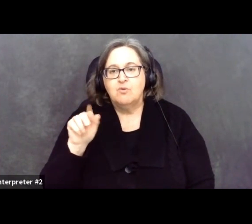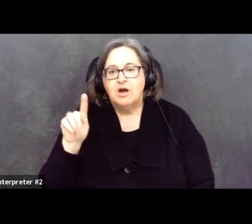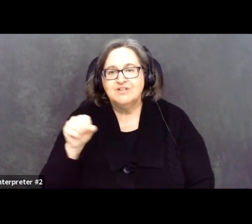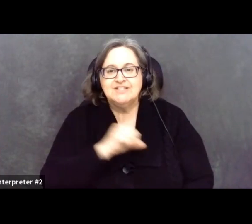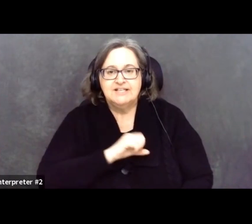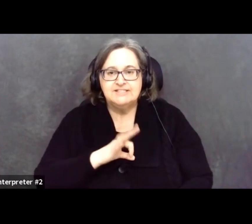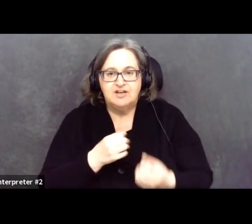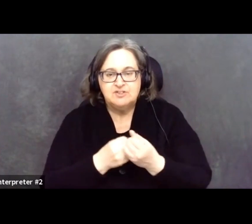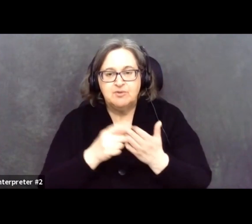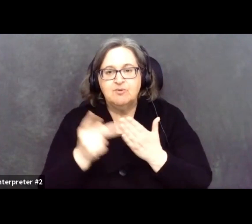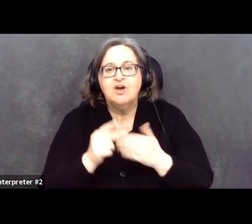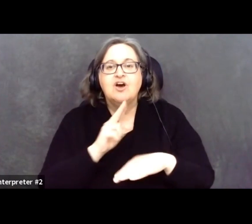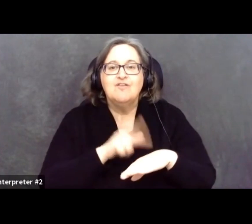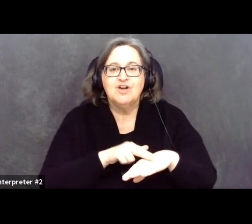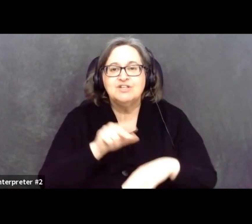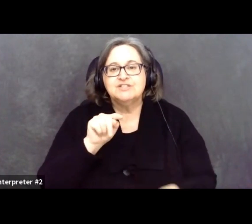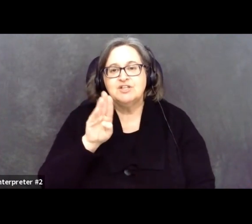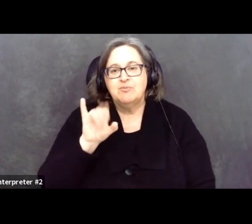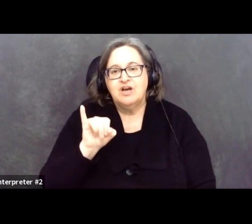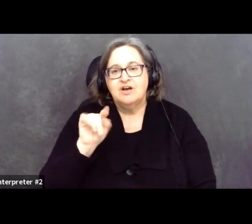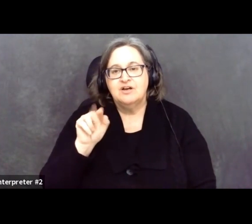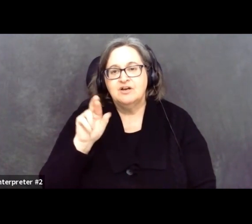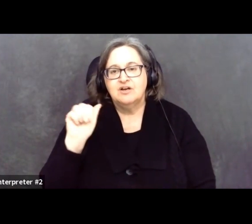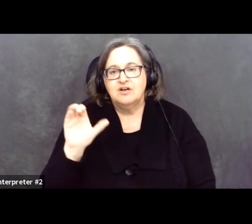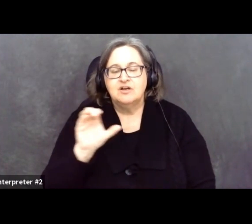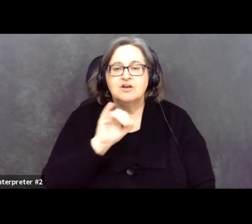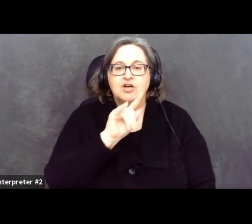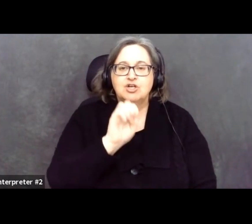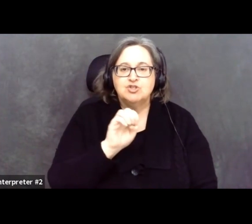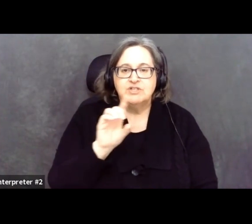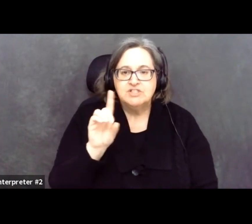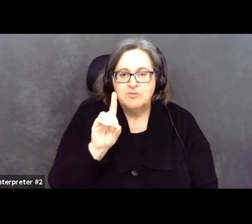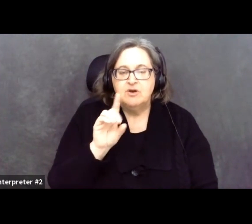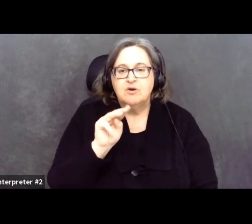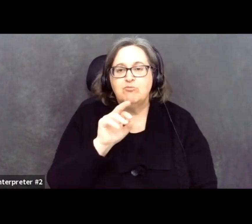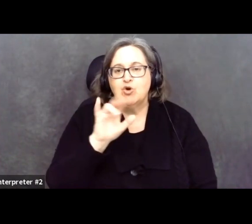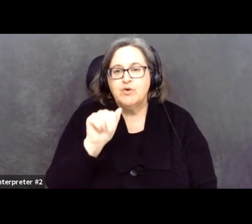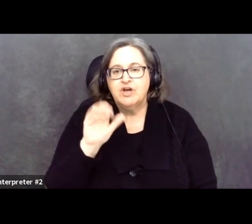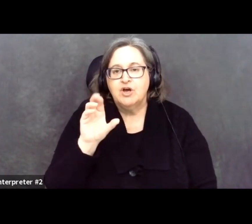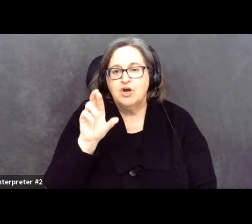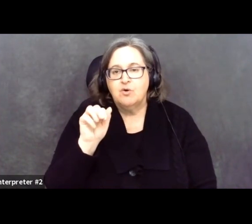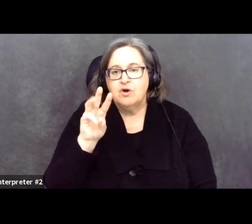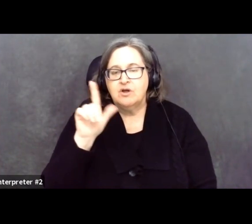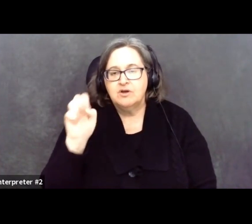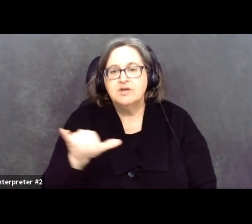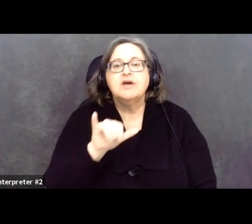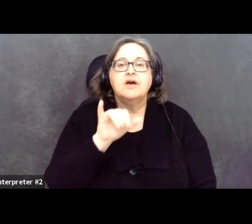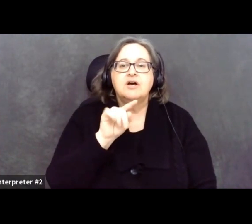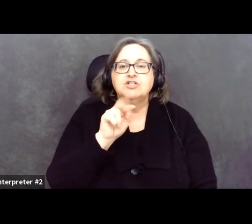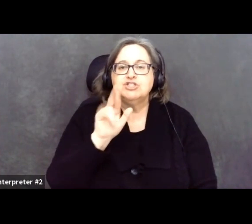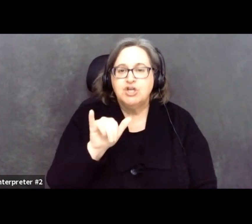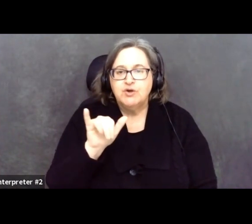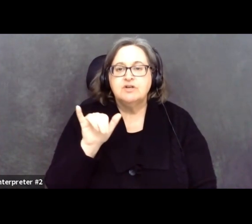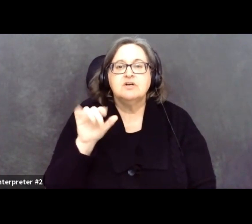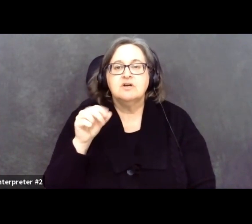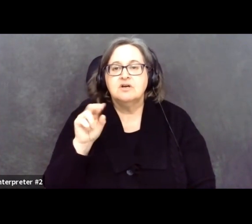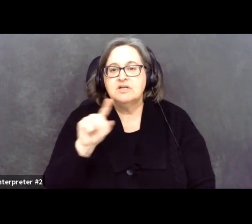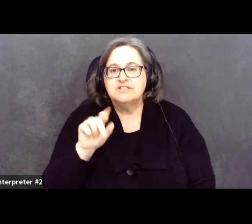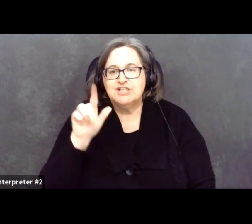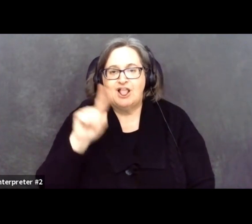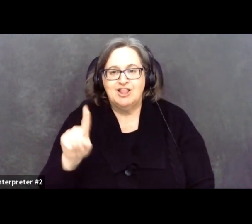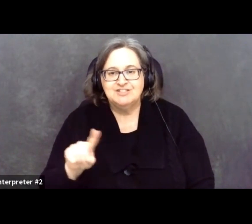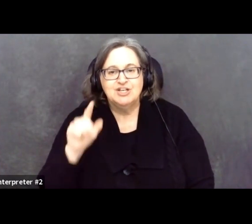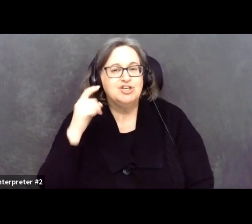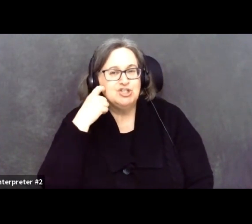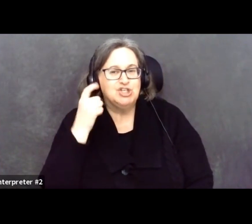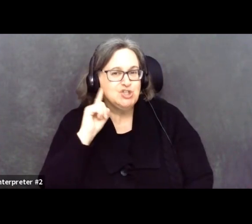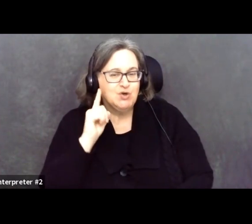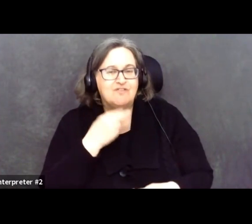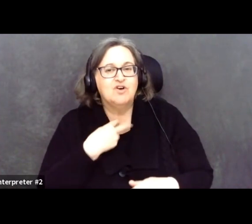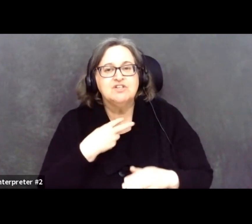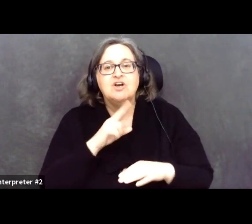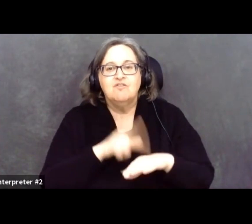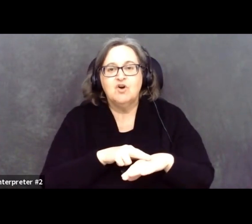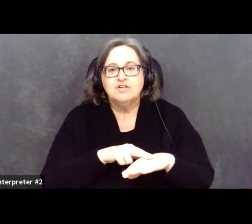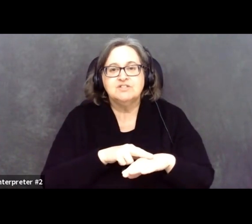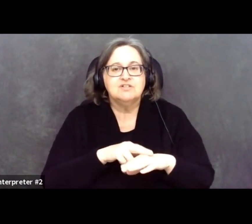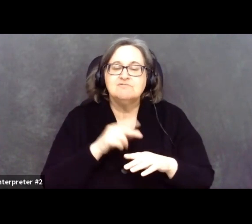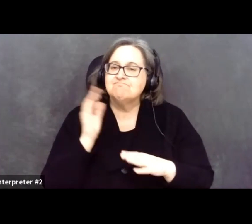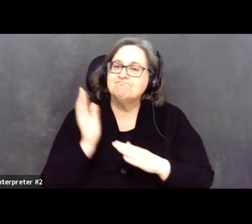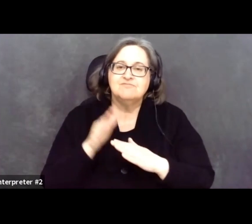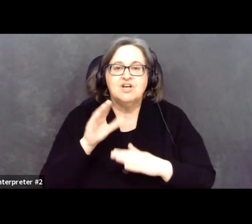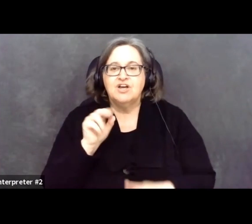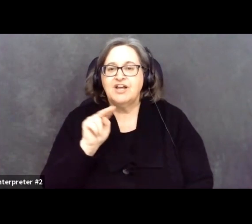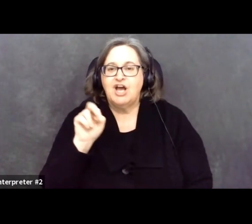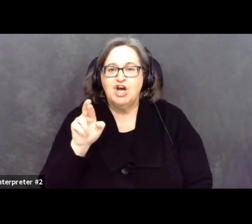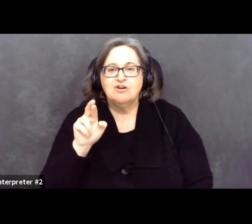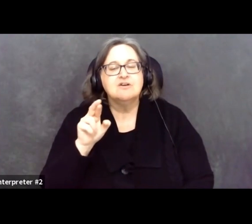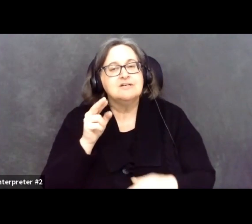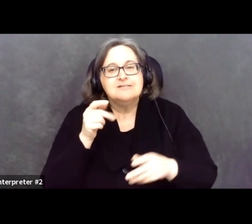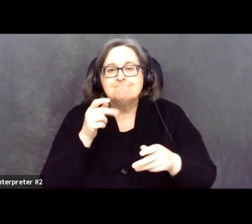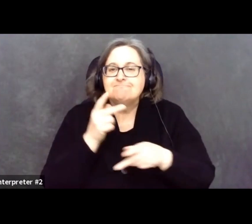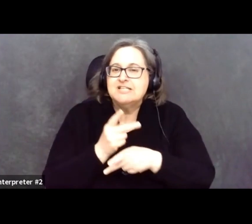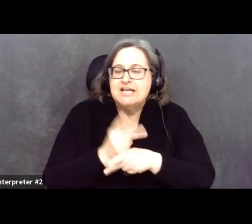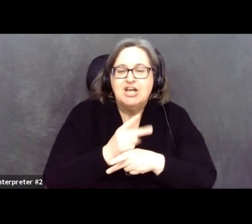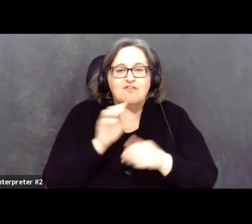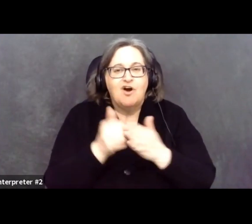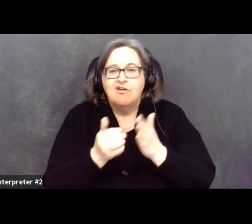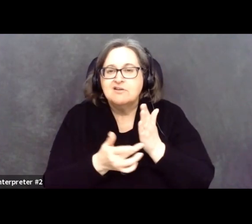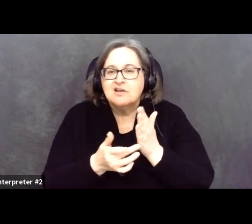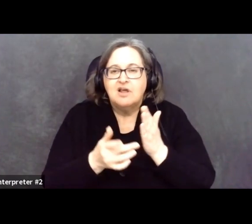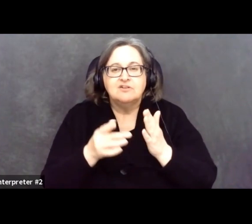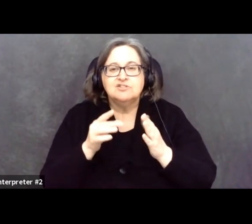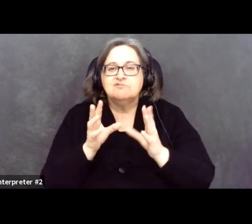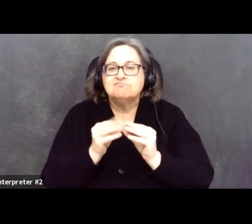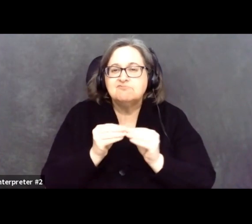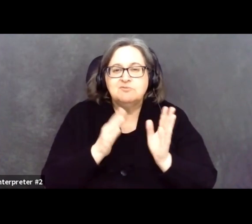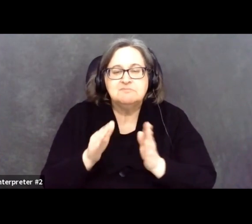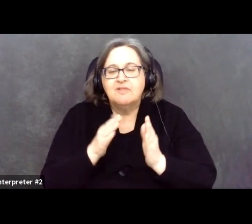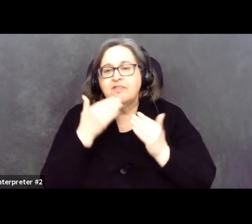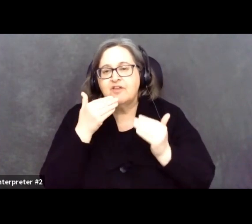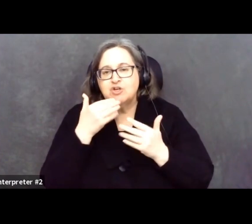and Marie Crowley, who many of you know. Terry Camacho Gonsalves. Thank you so much for that.